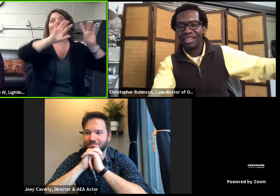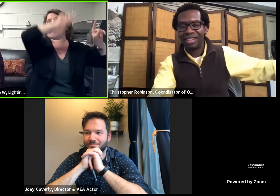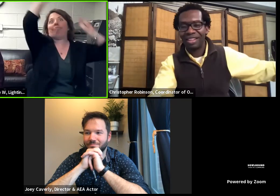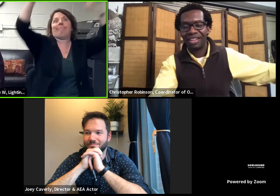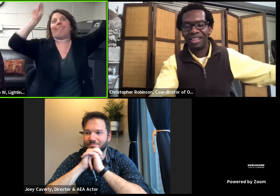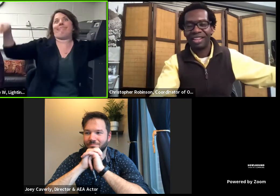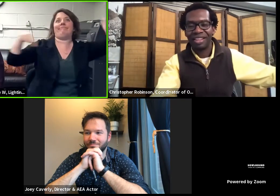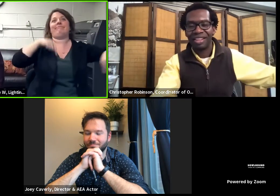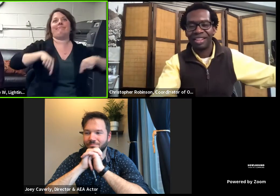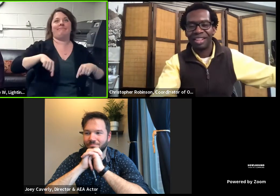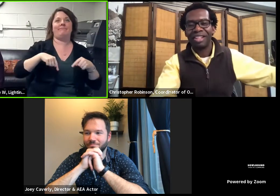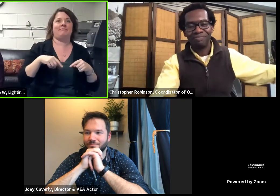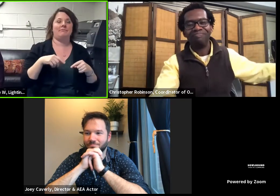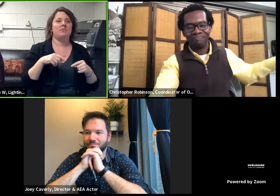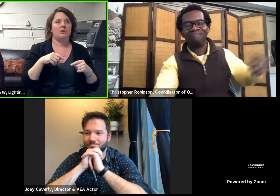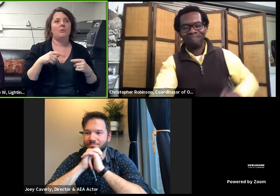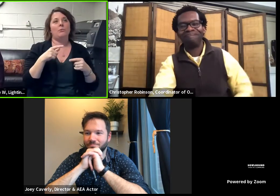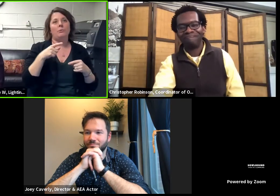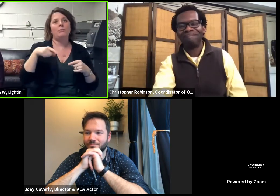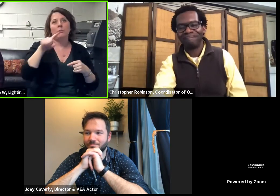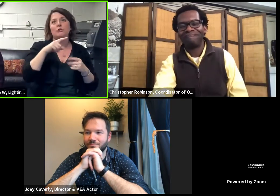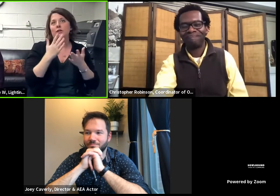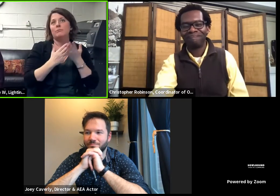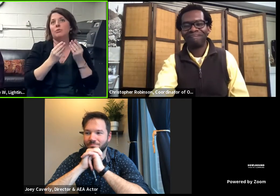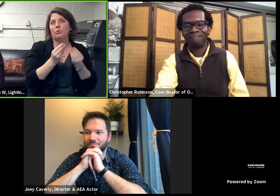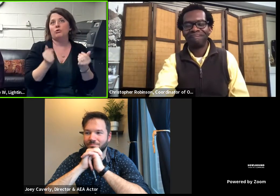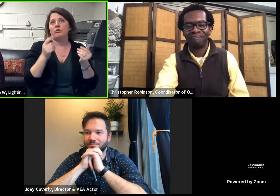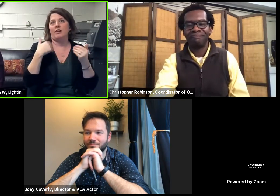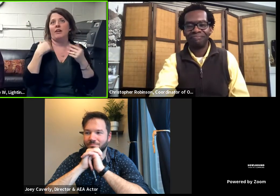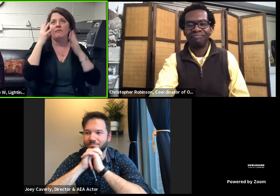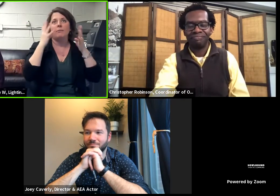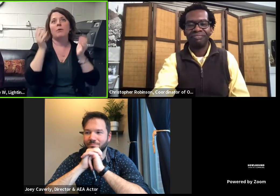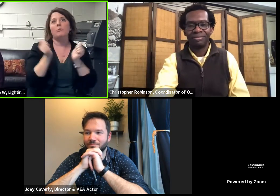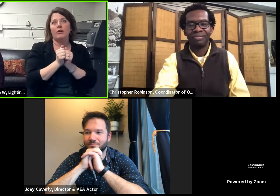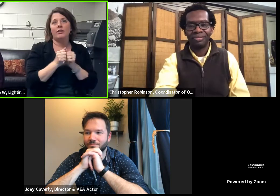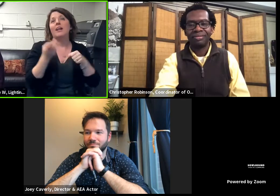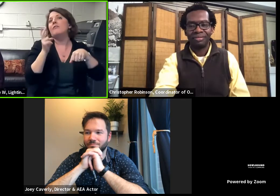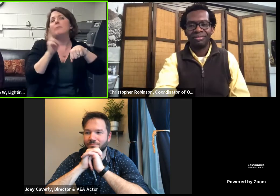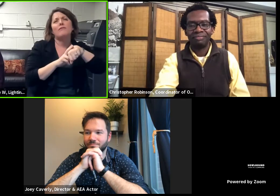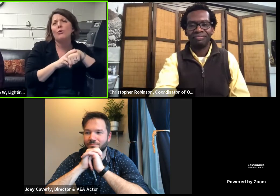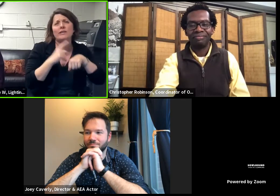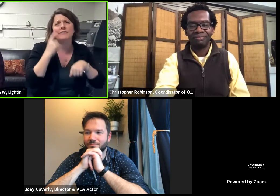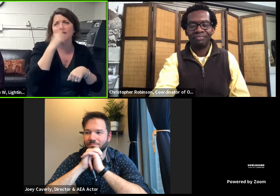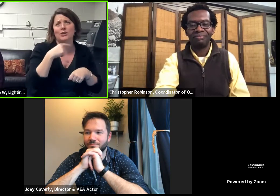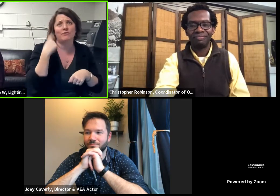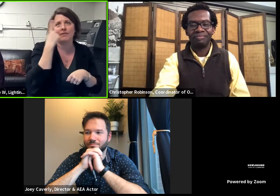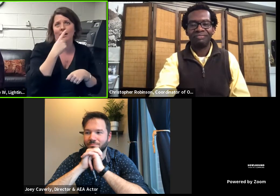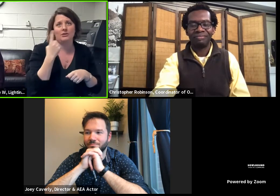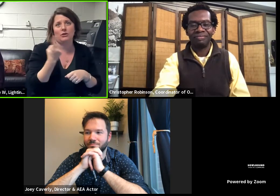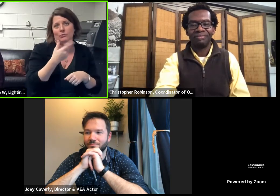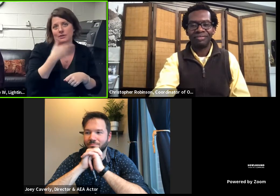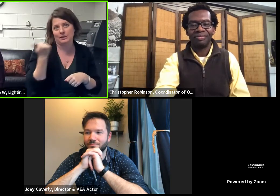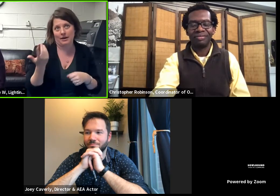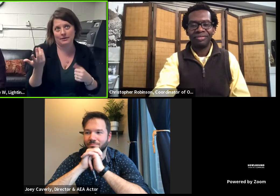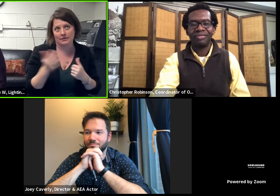But it's tough to have people working on the scene from all over geographically, so you have to be kind of creative with your solutions